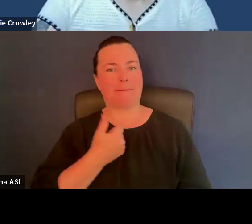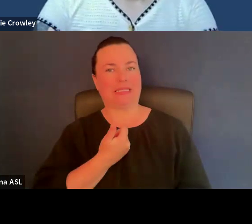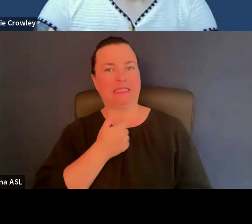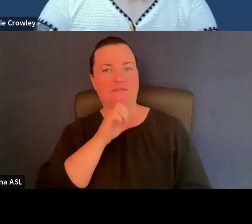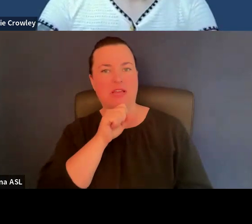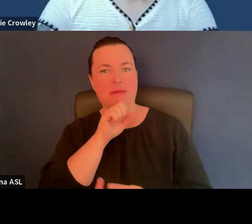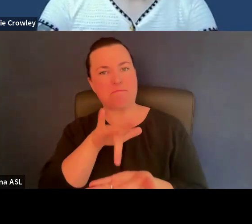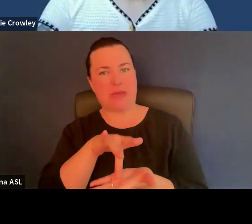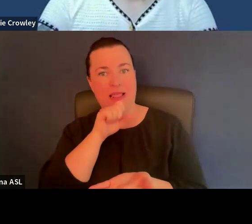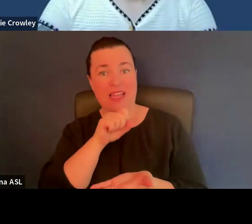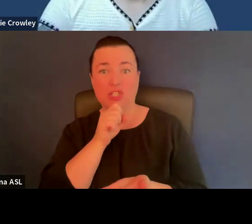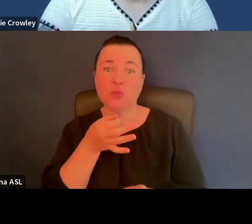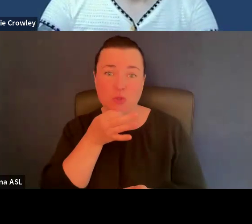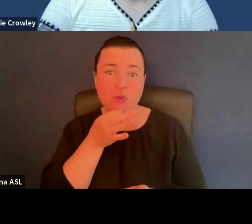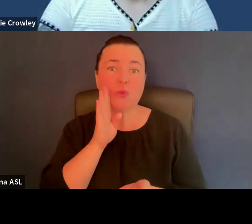about to turn 50 years old, yay!